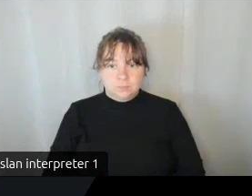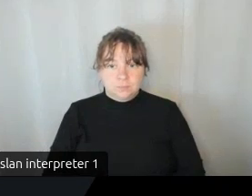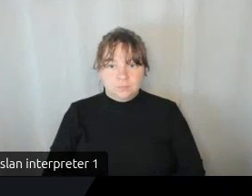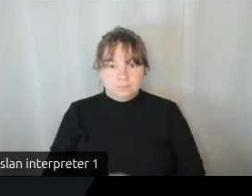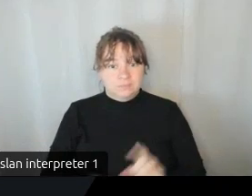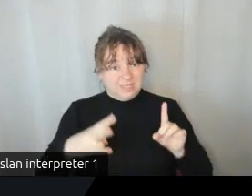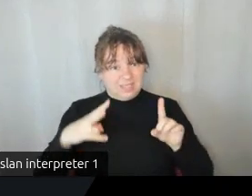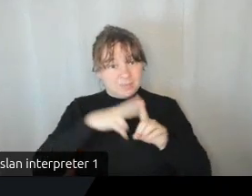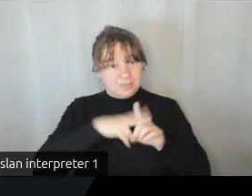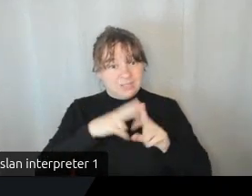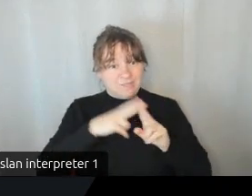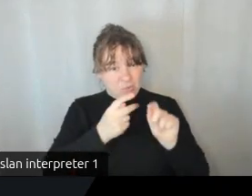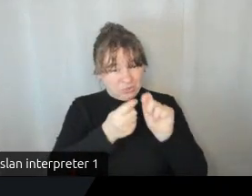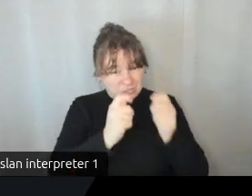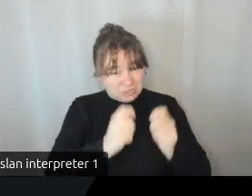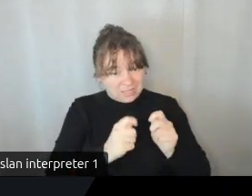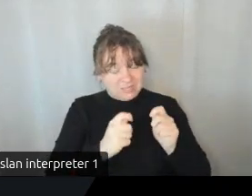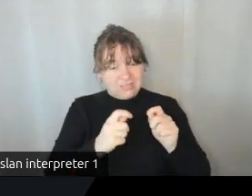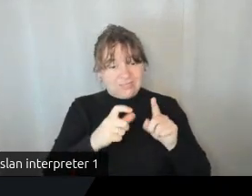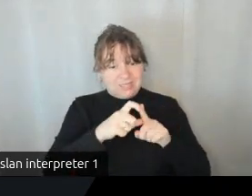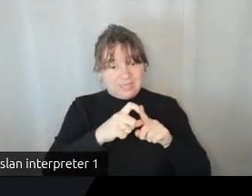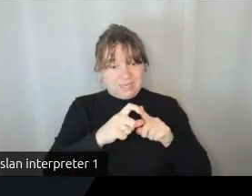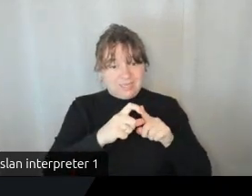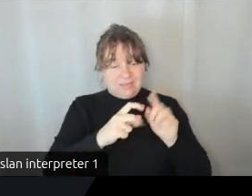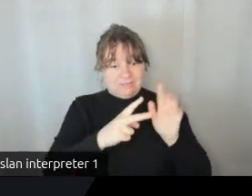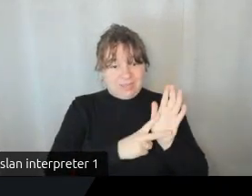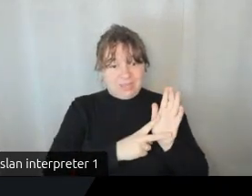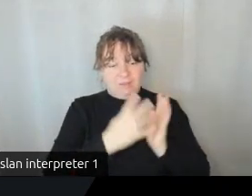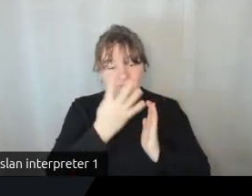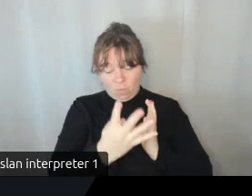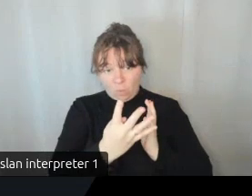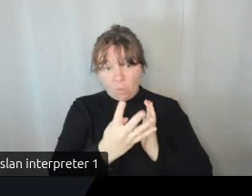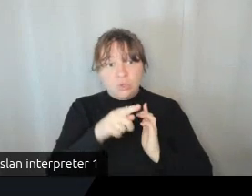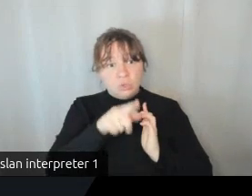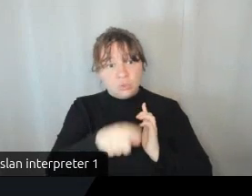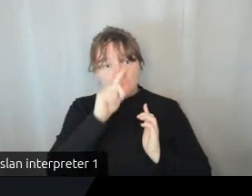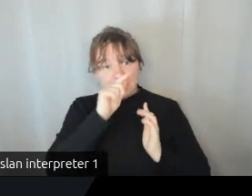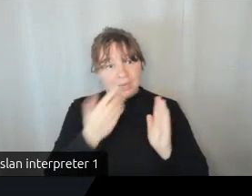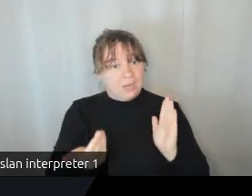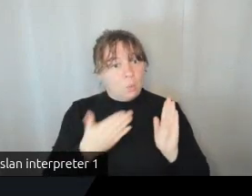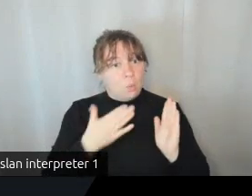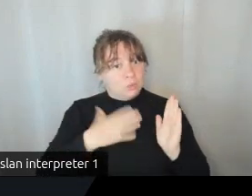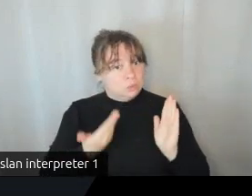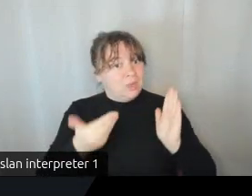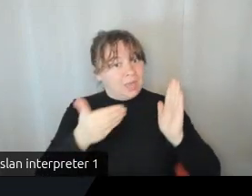vary can be for the purpose of adding or removing conditions or um exceptions. It can be to increase